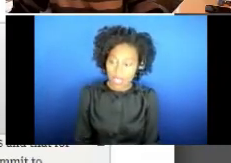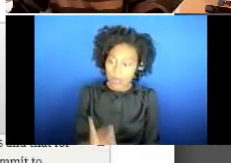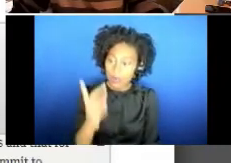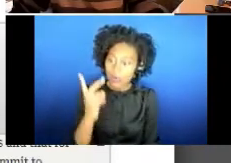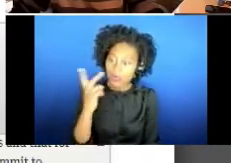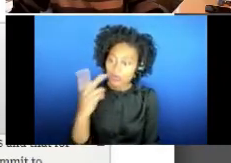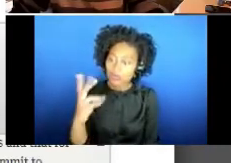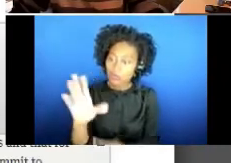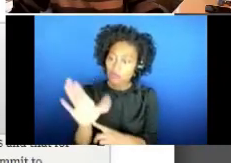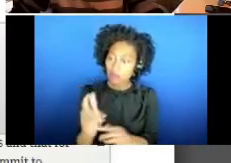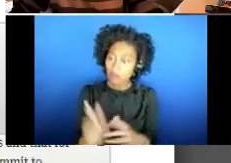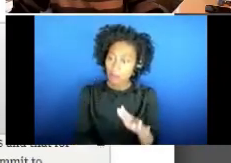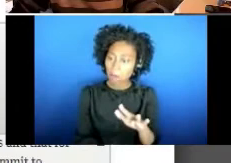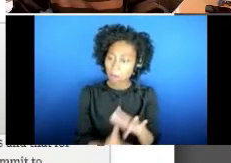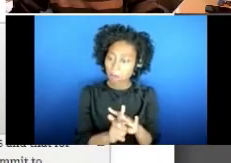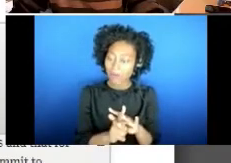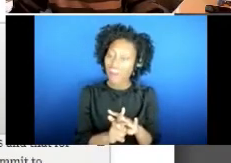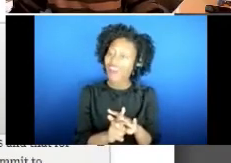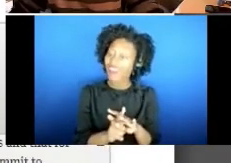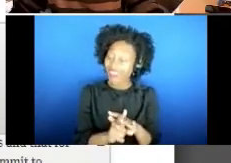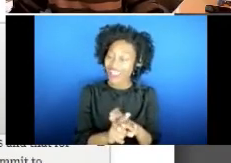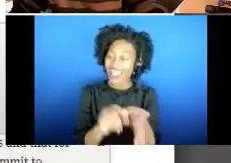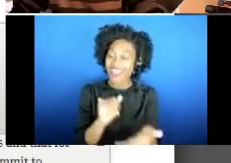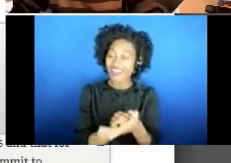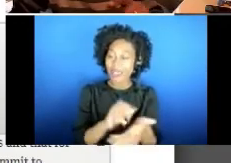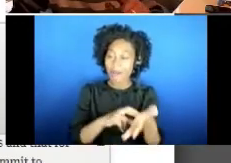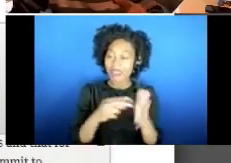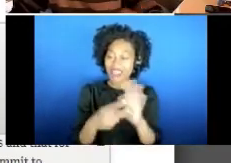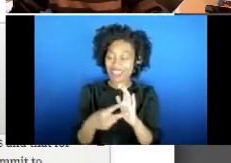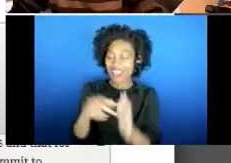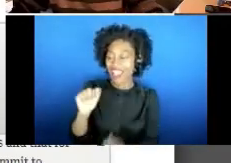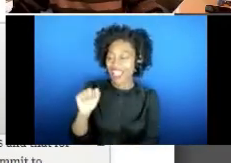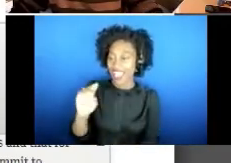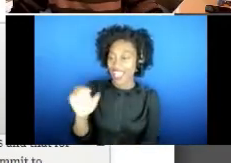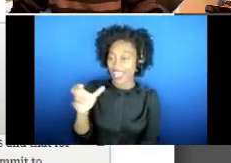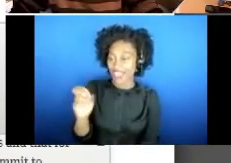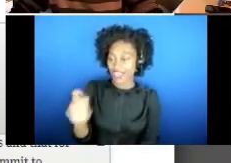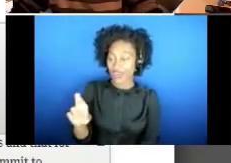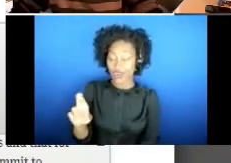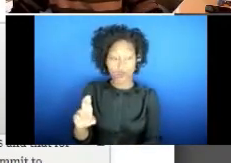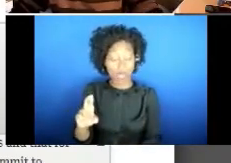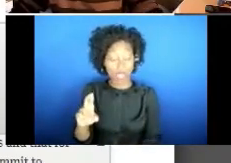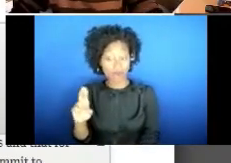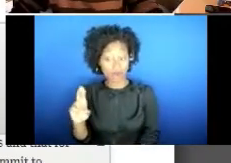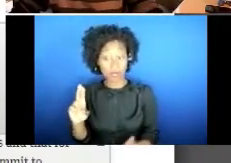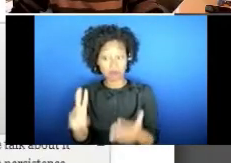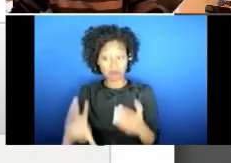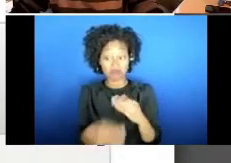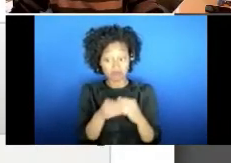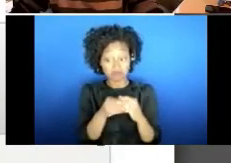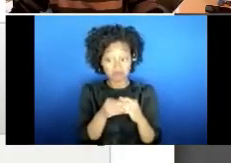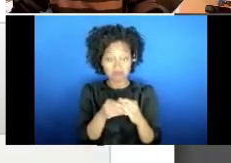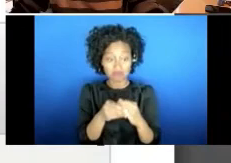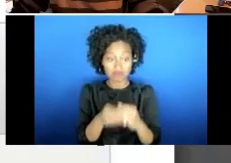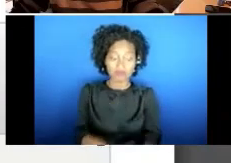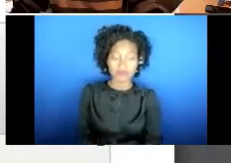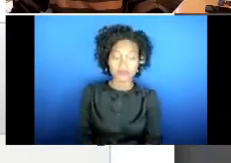flag, and that means it is anchored. And anchoring feature has been added there. Now from where